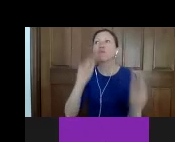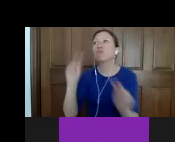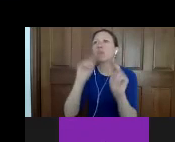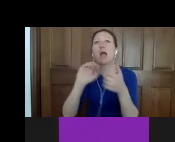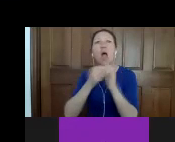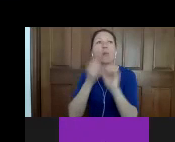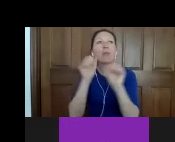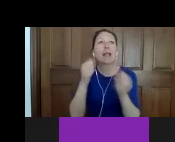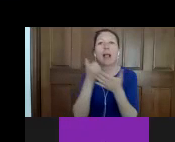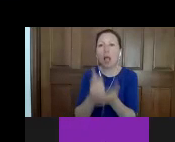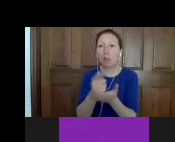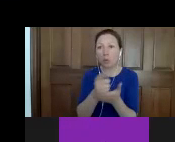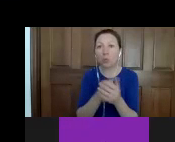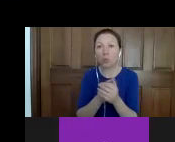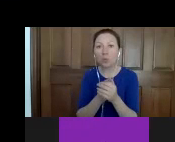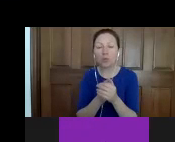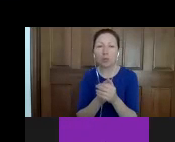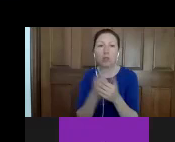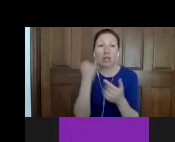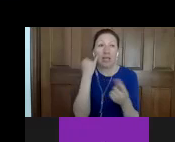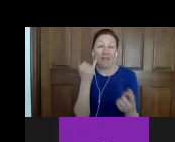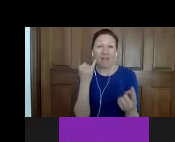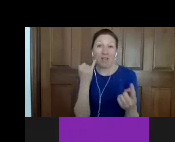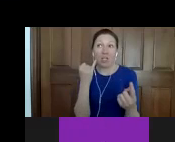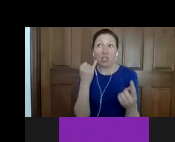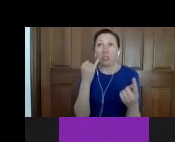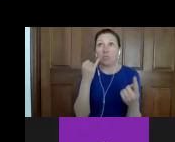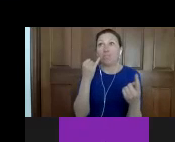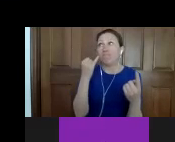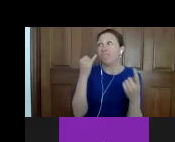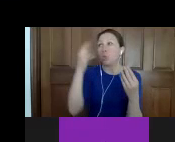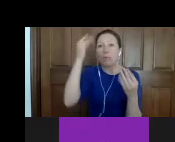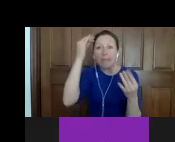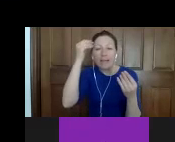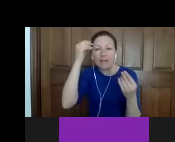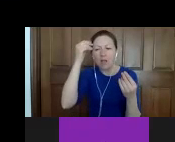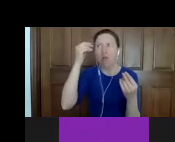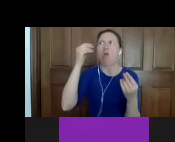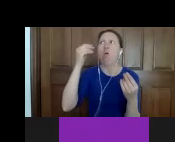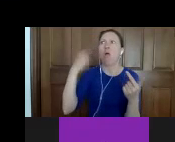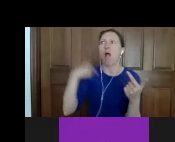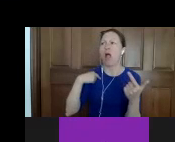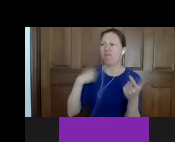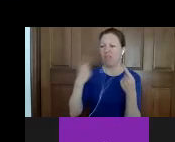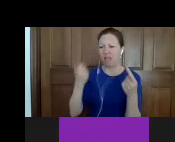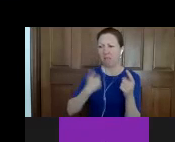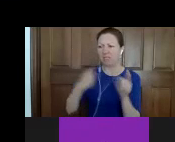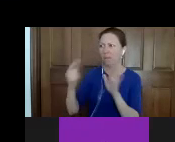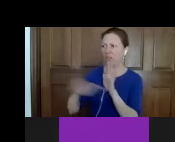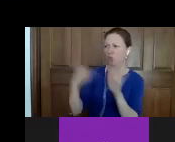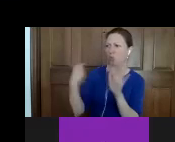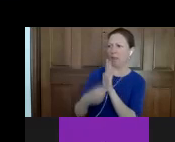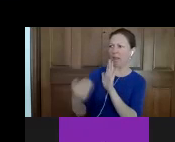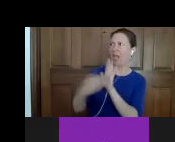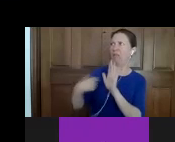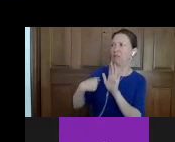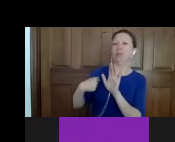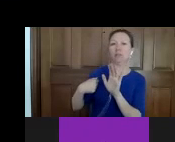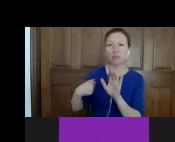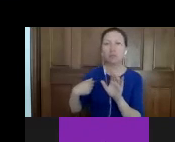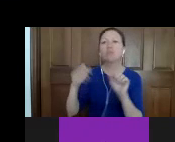fear you're a observer of or victim of discrimination. Finally, for those employers in the group,